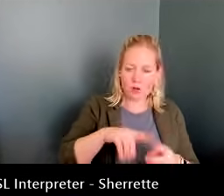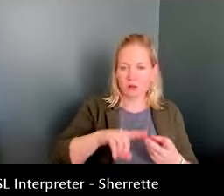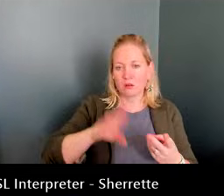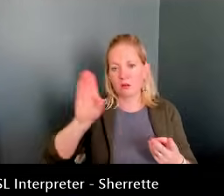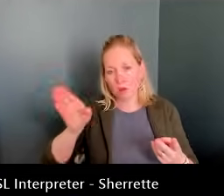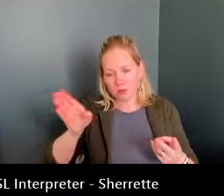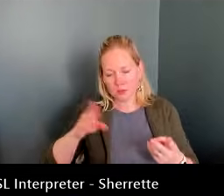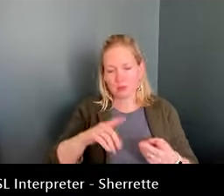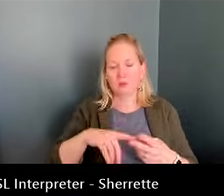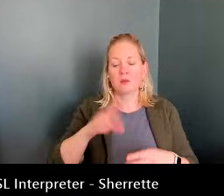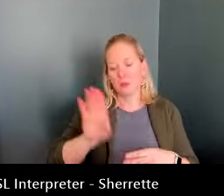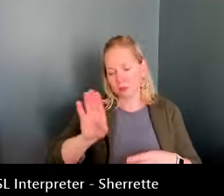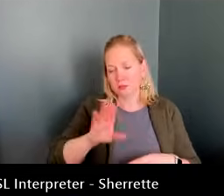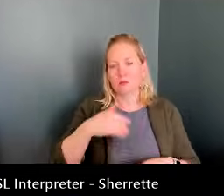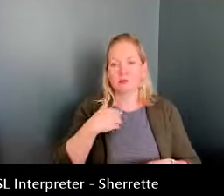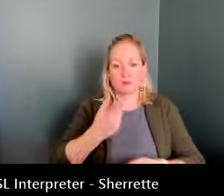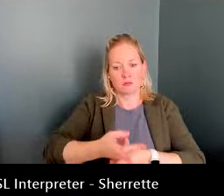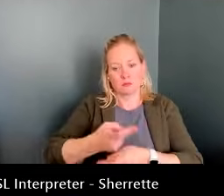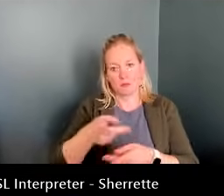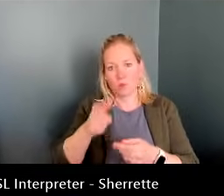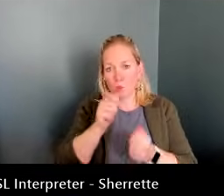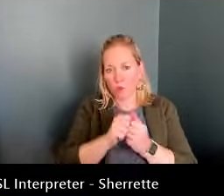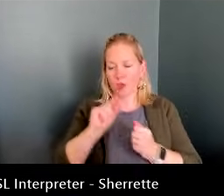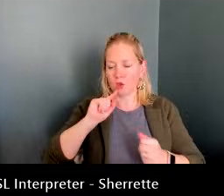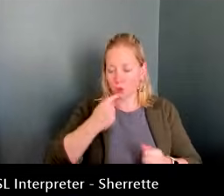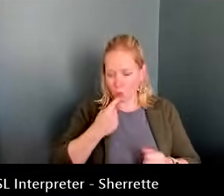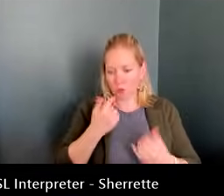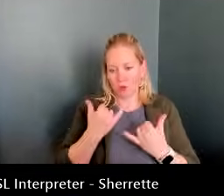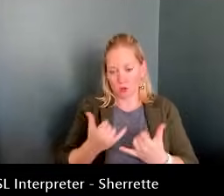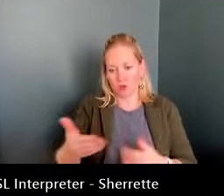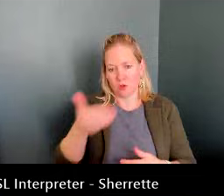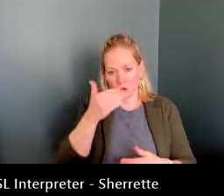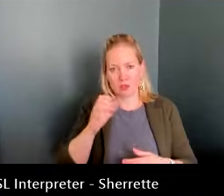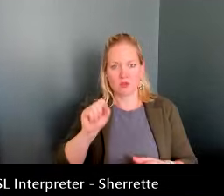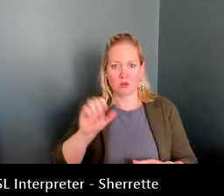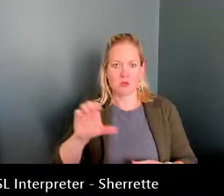taking care of patients in acute sickle crisis. As an intensive care physician,